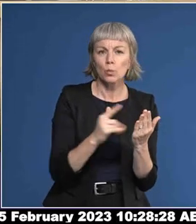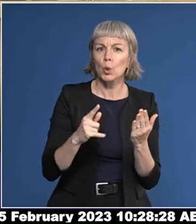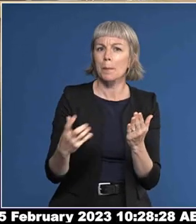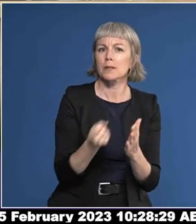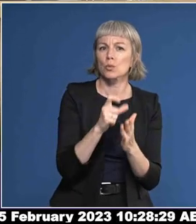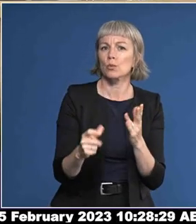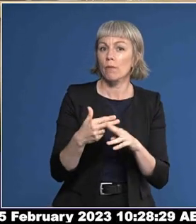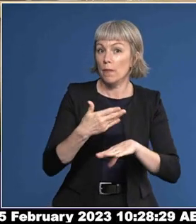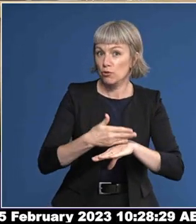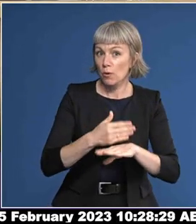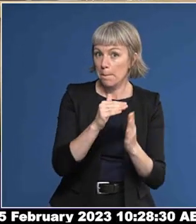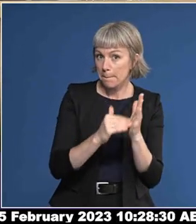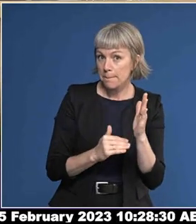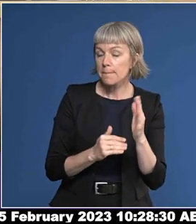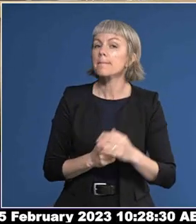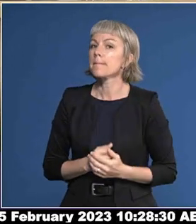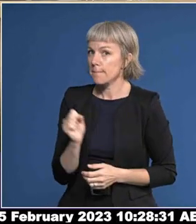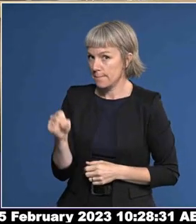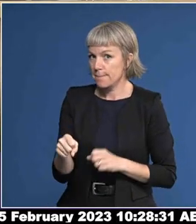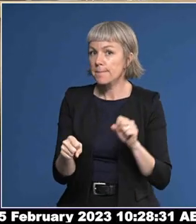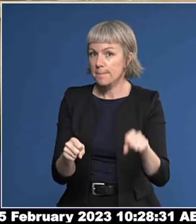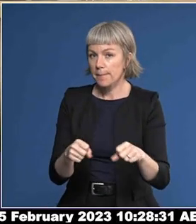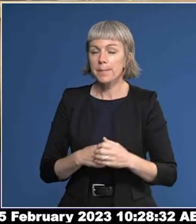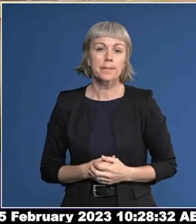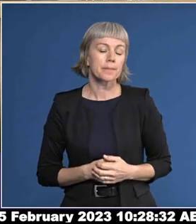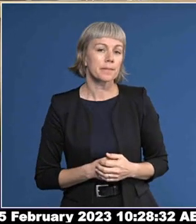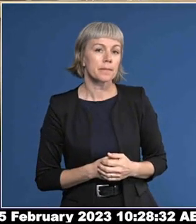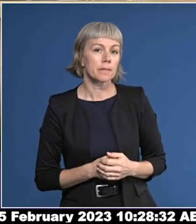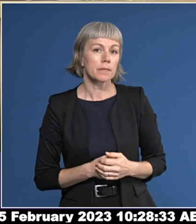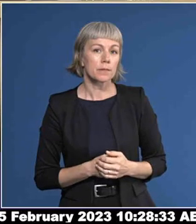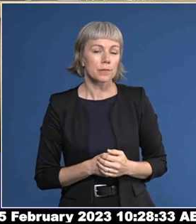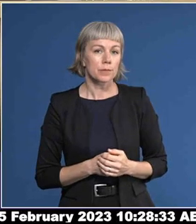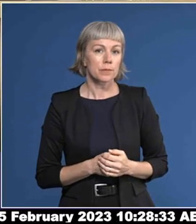And in terms of imposing an obligation on an employee to be able to meet